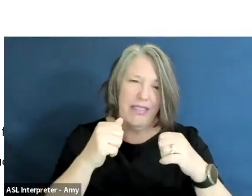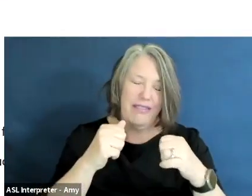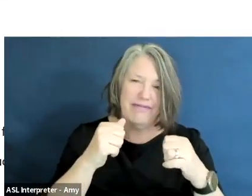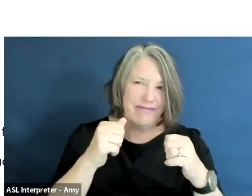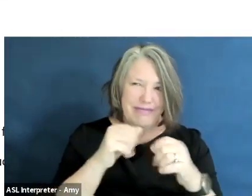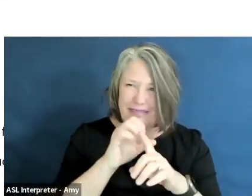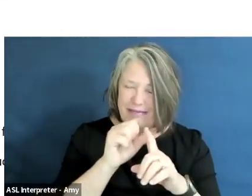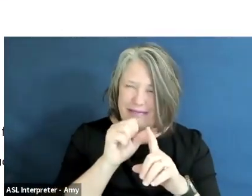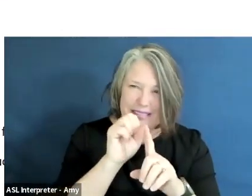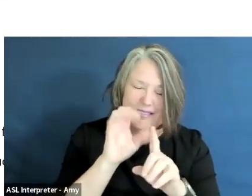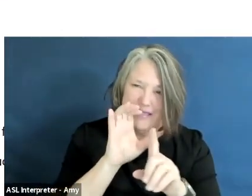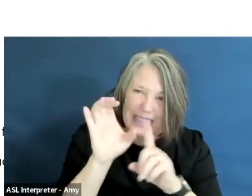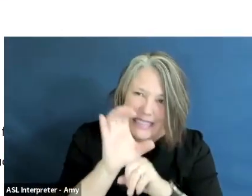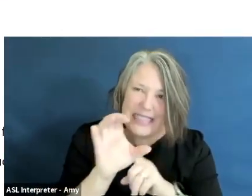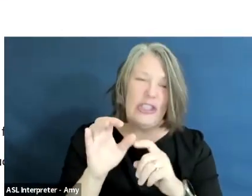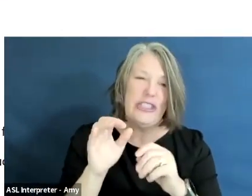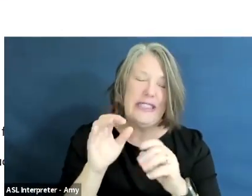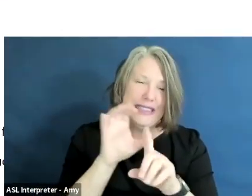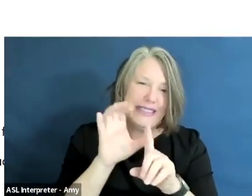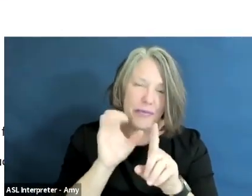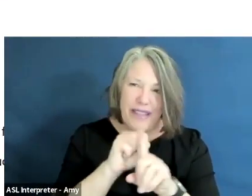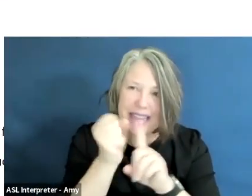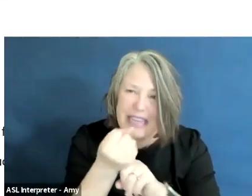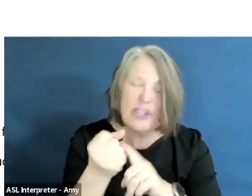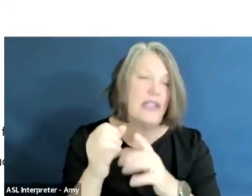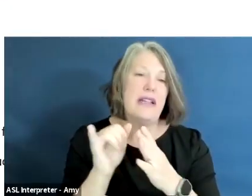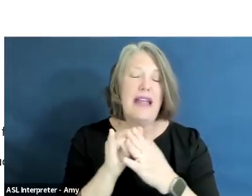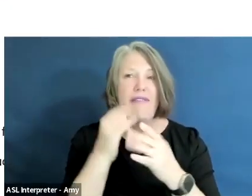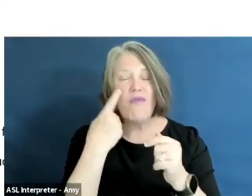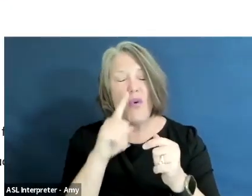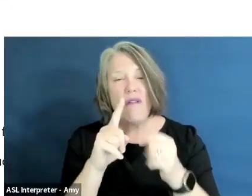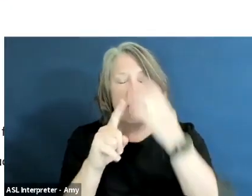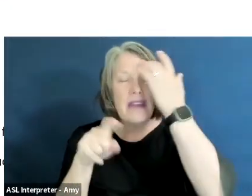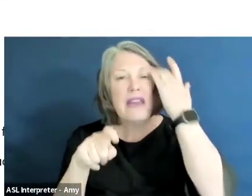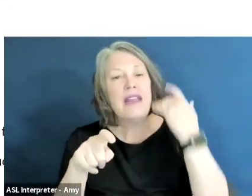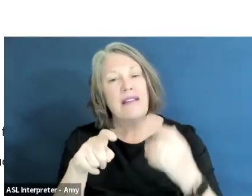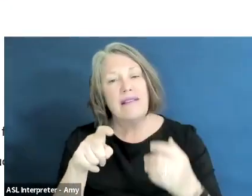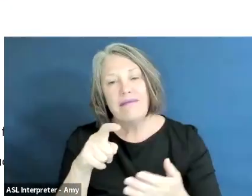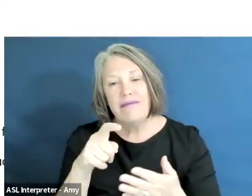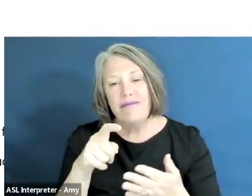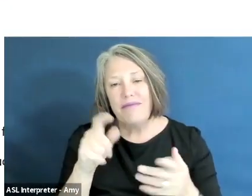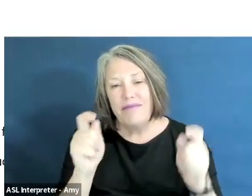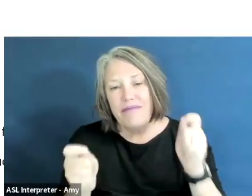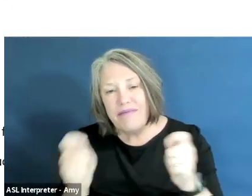involve extra accommodations or adaptions in mobility.